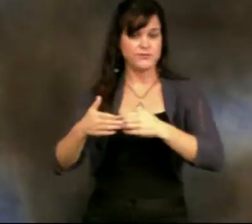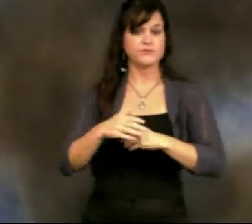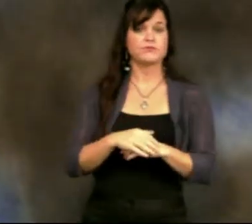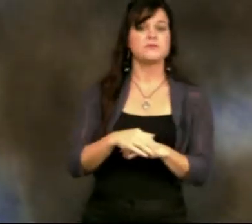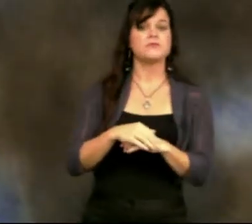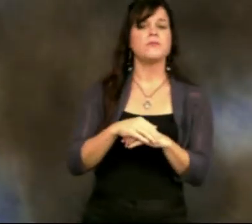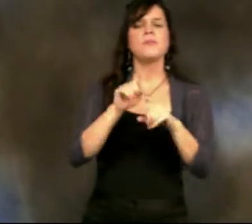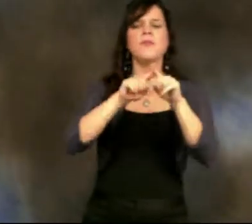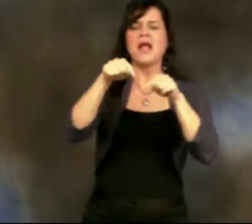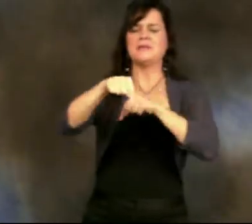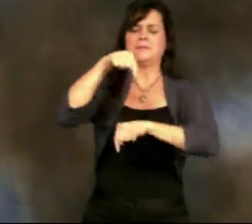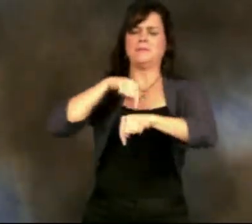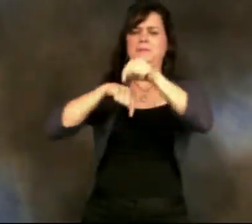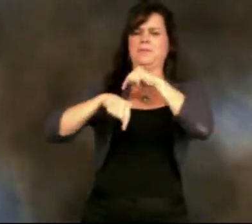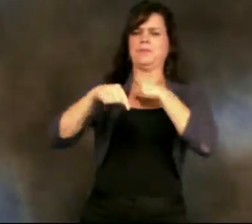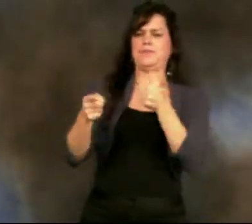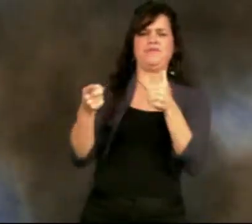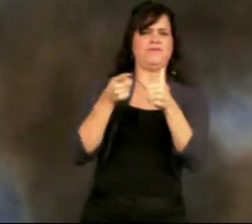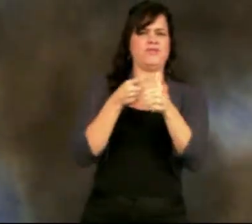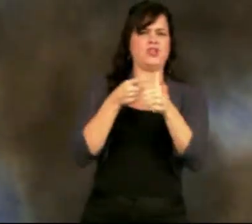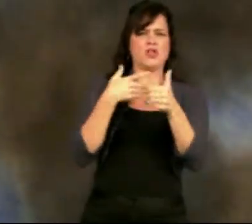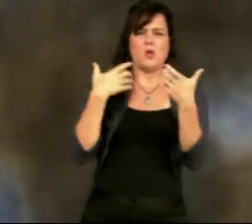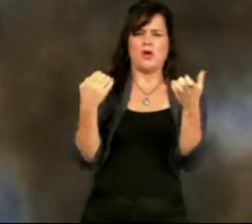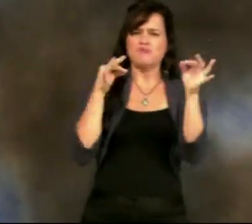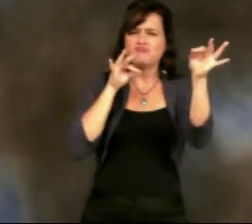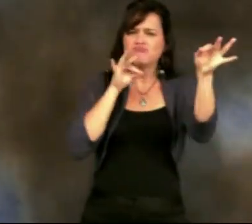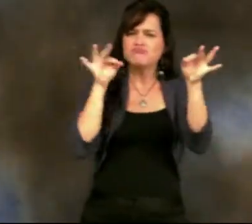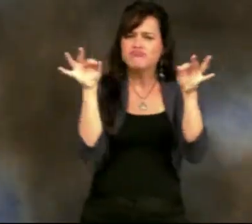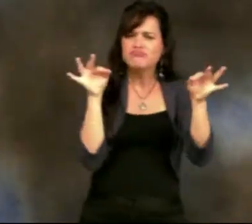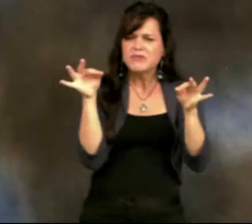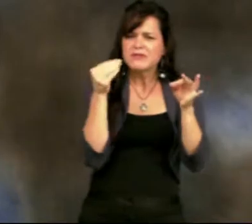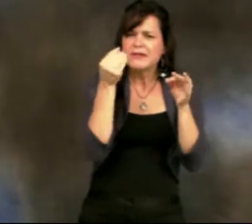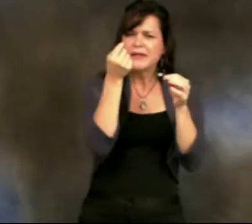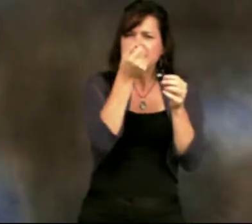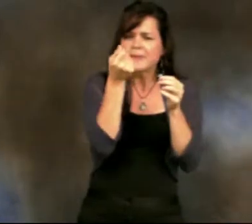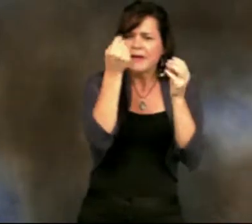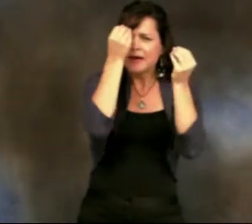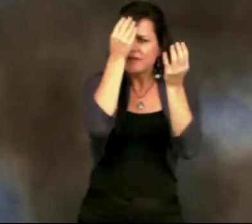on weekends.) Before we get down to brass tacks I would